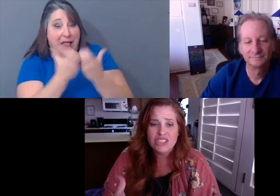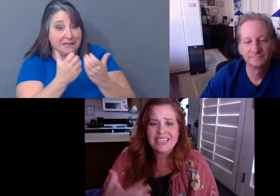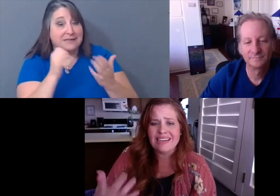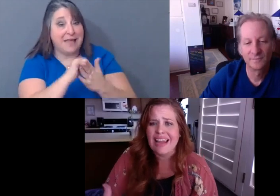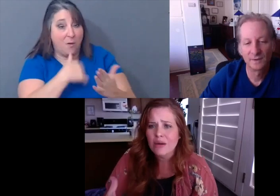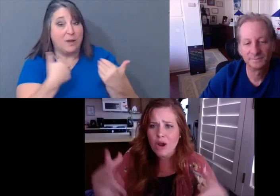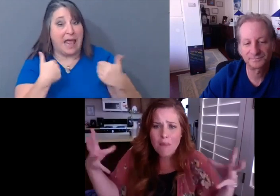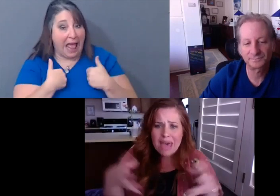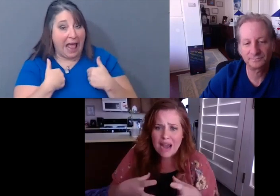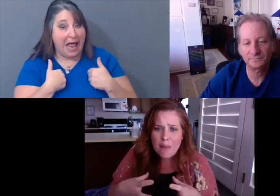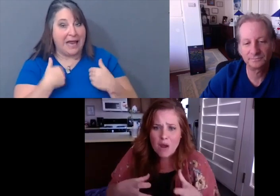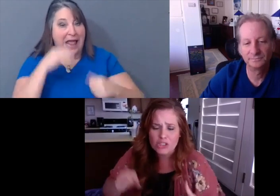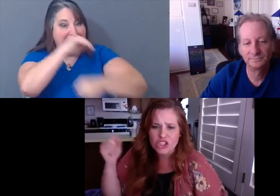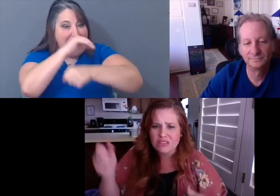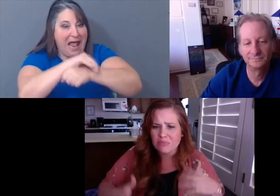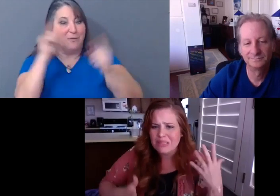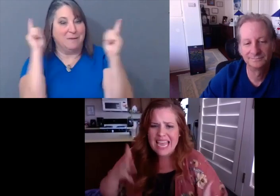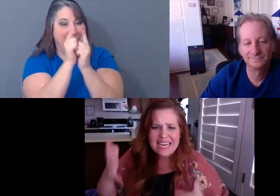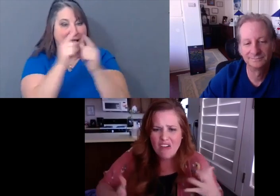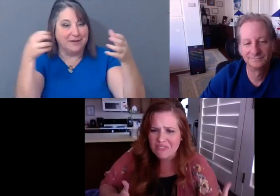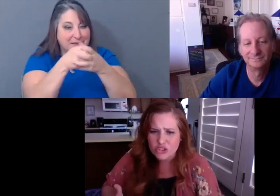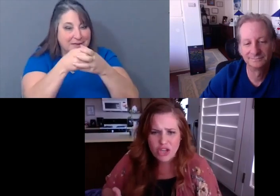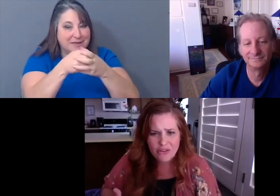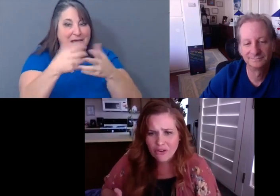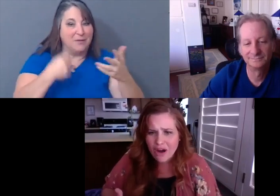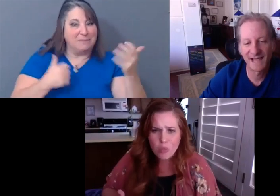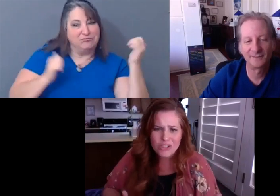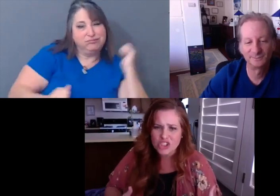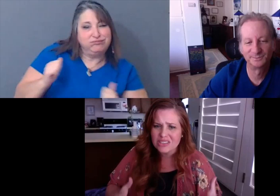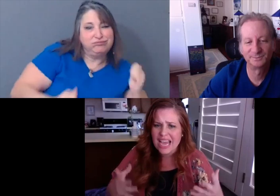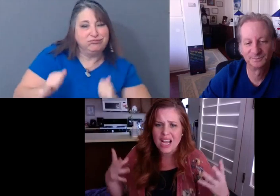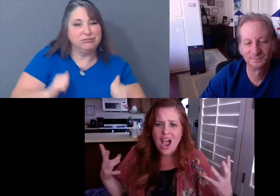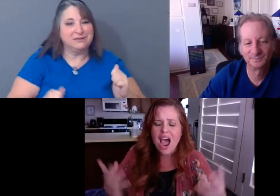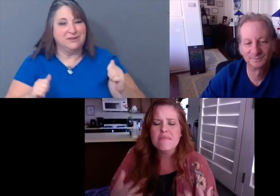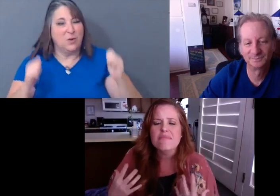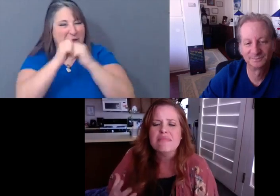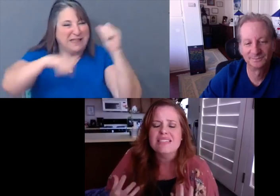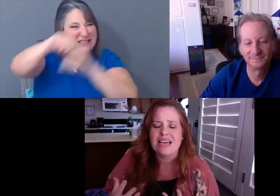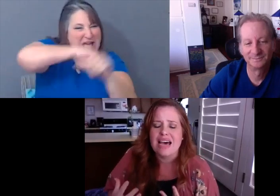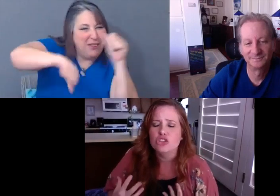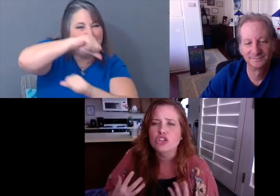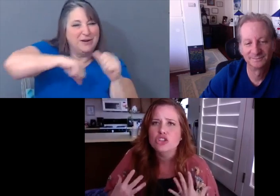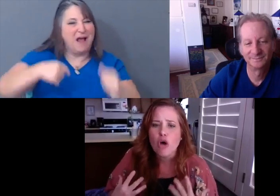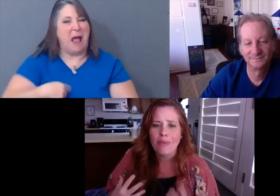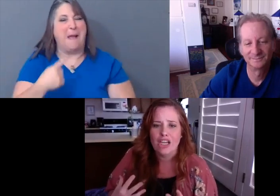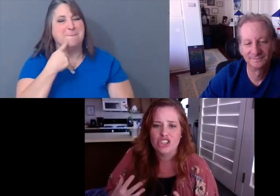just at night we all met up and we just played off of each other. I really just like, I miss that so much.